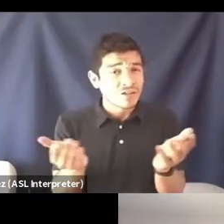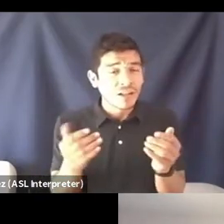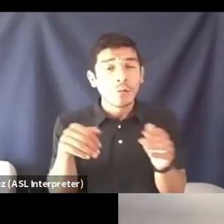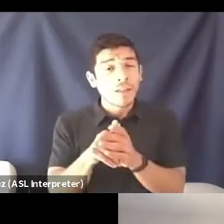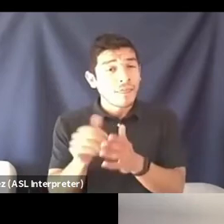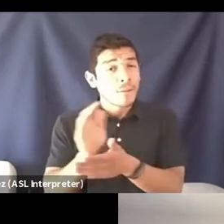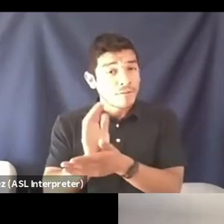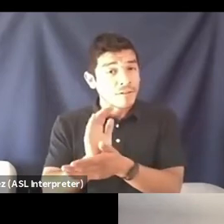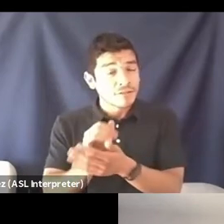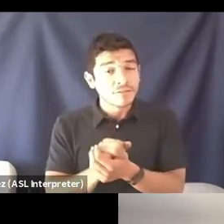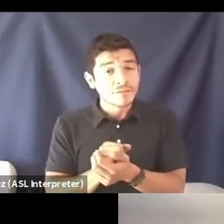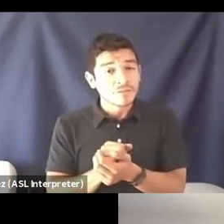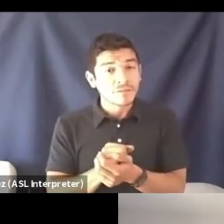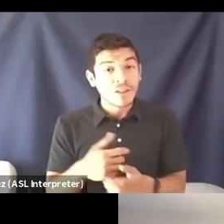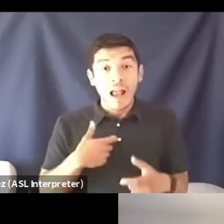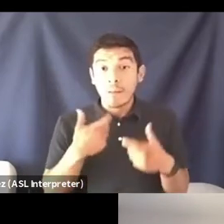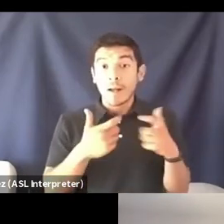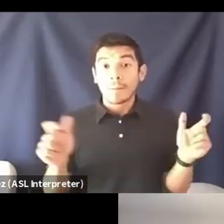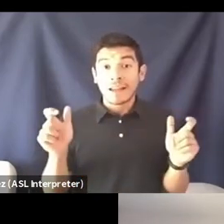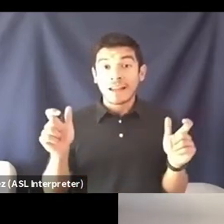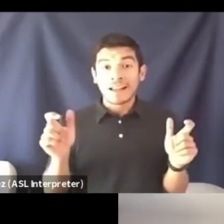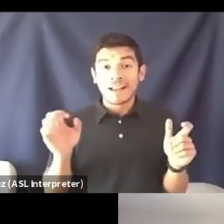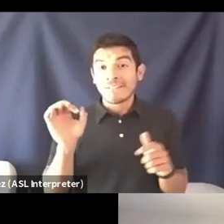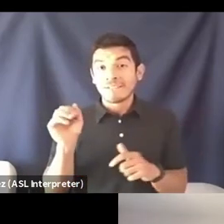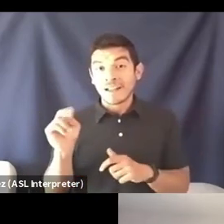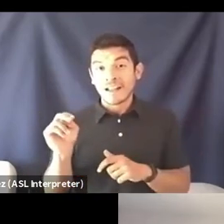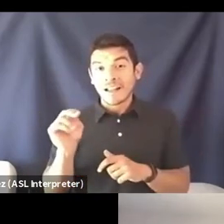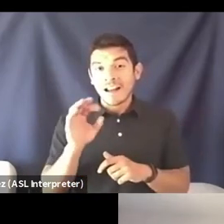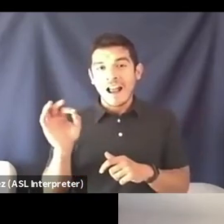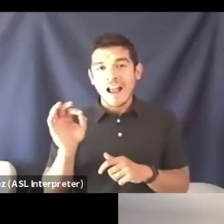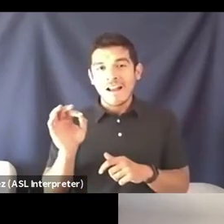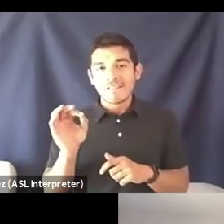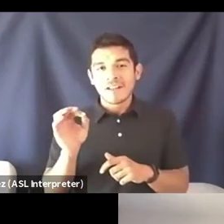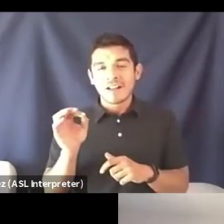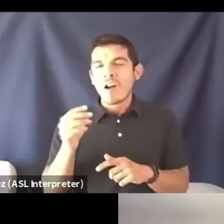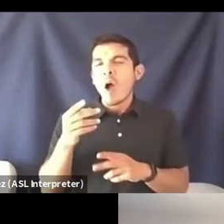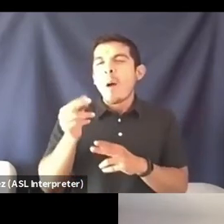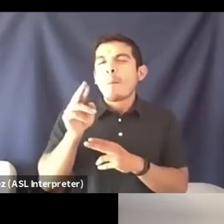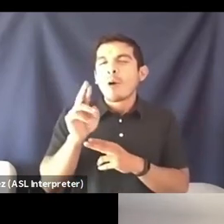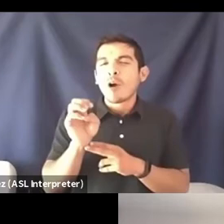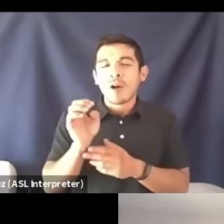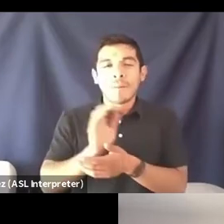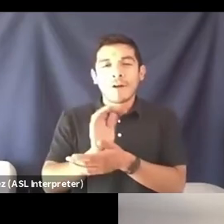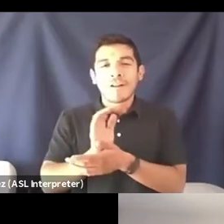I'm a big fan of pure cinema verite as Jenny could probably contest to.